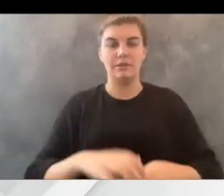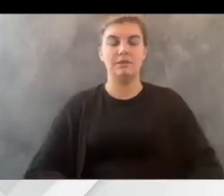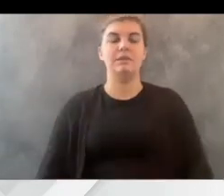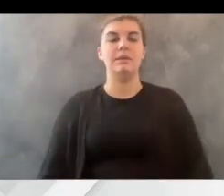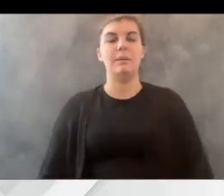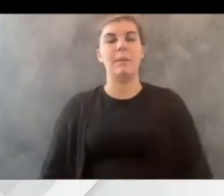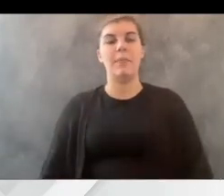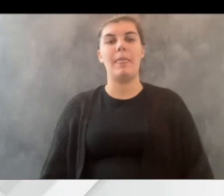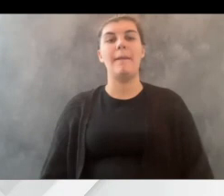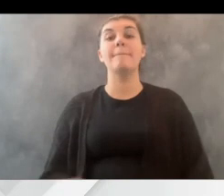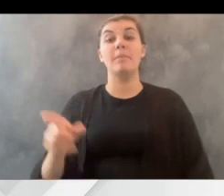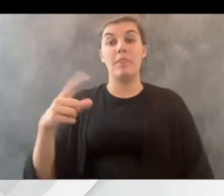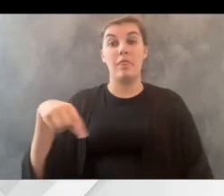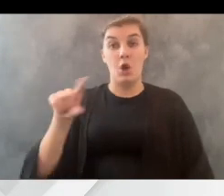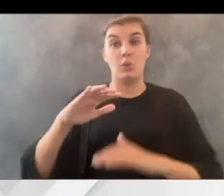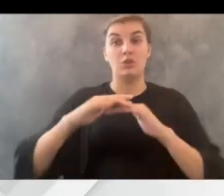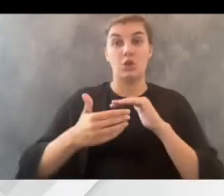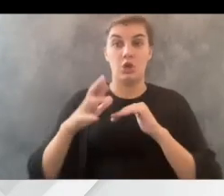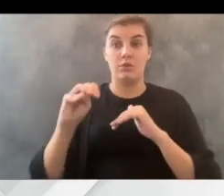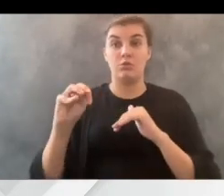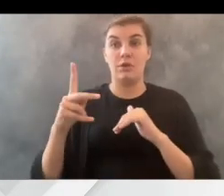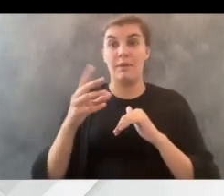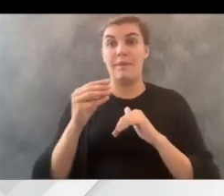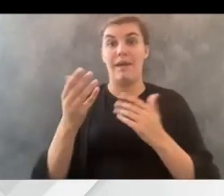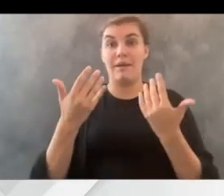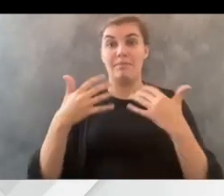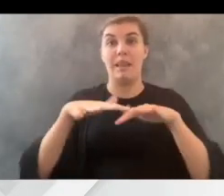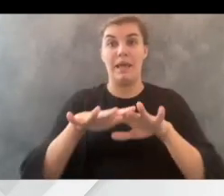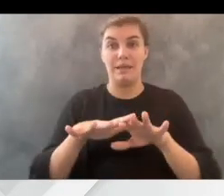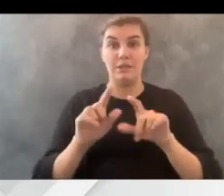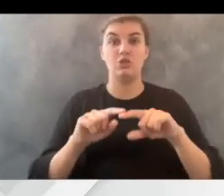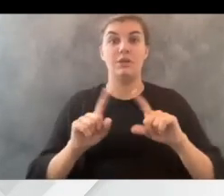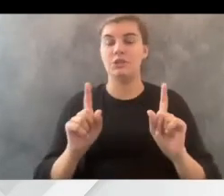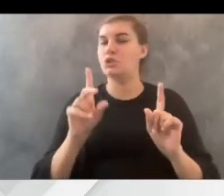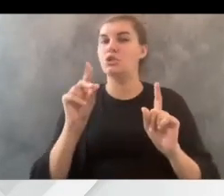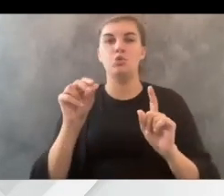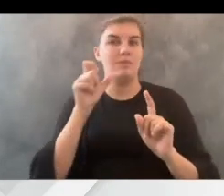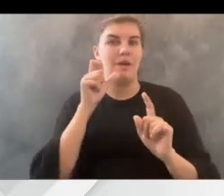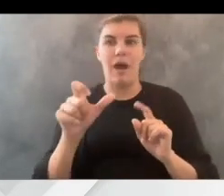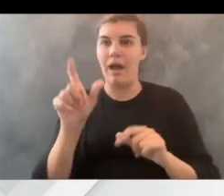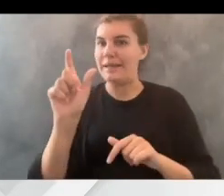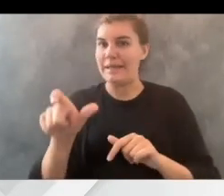those curb ramps and blended transitions do not have to have detectable warning surfaces.